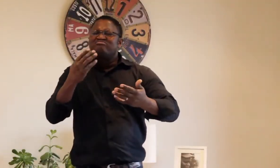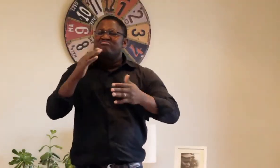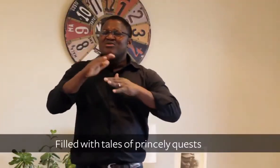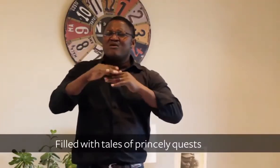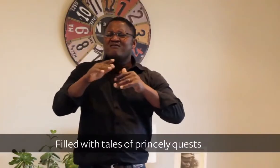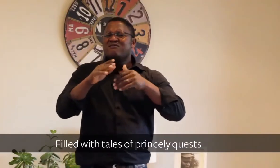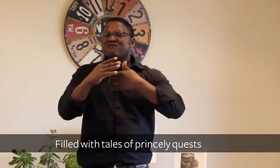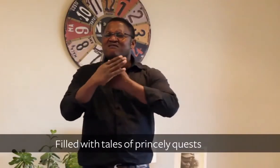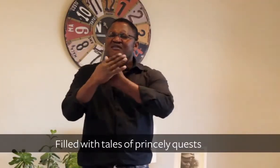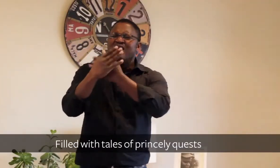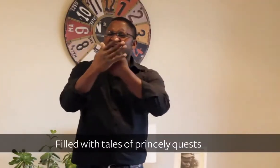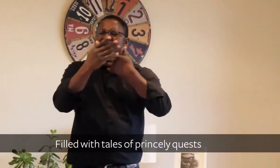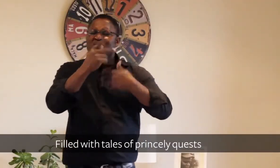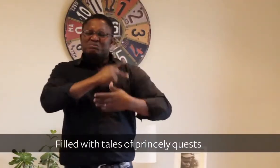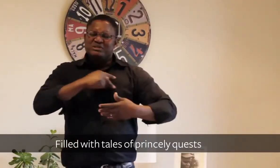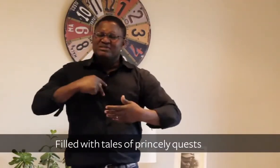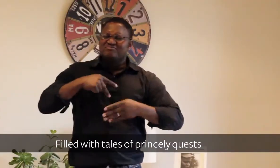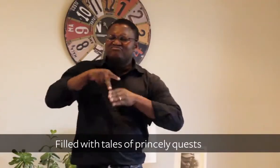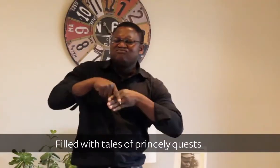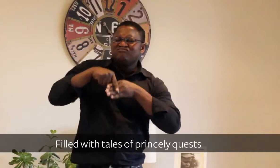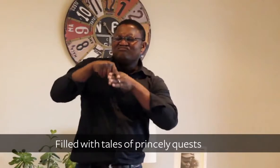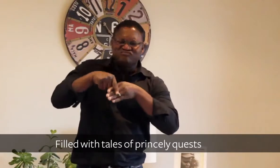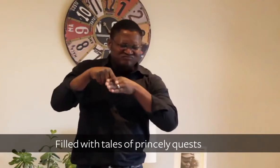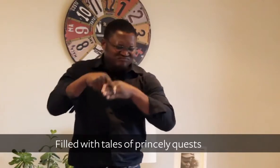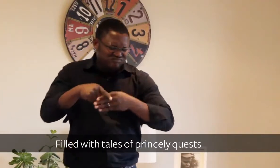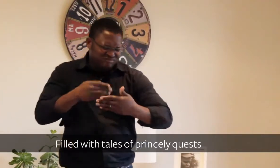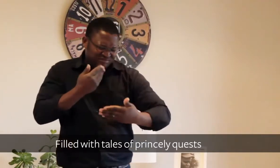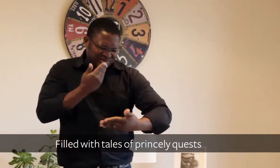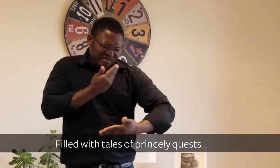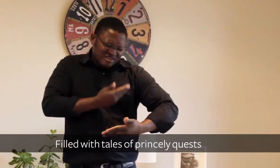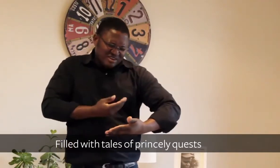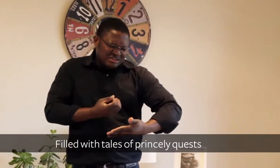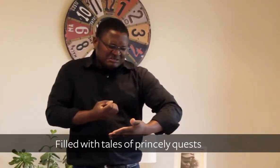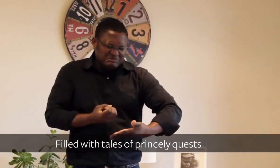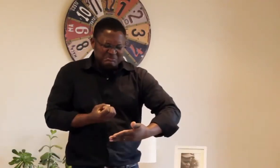filled with tales of princely quests